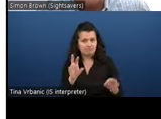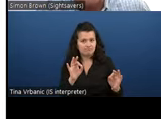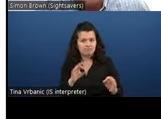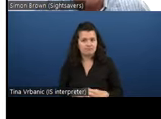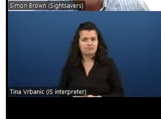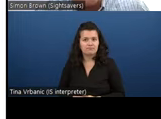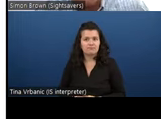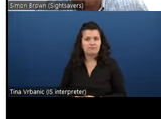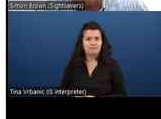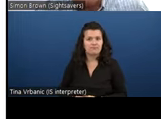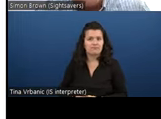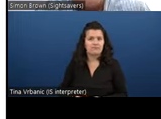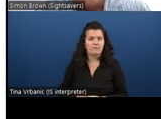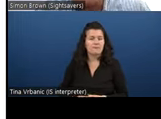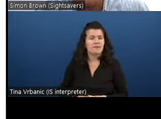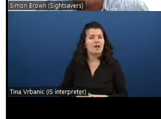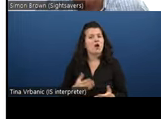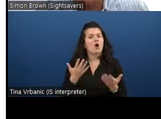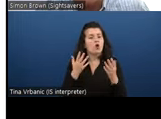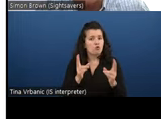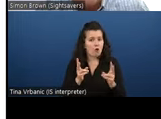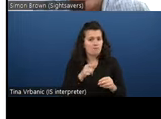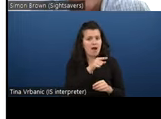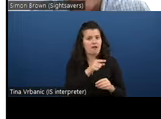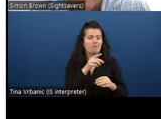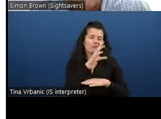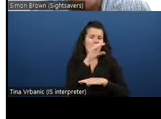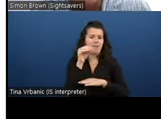go through these three stages of engagements, of being interested around disability.